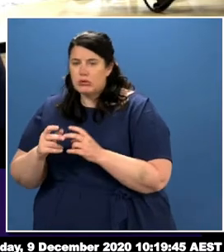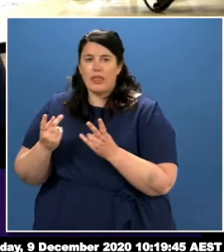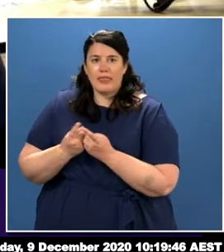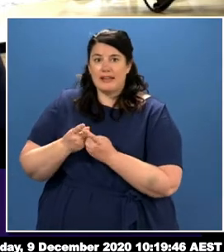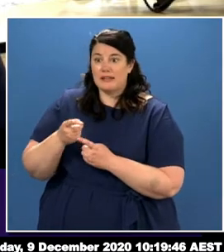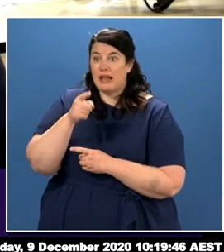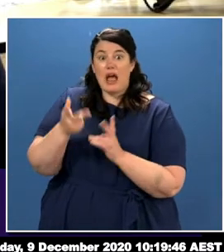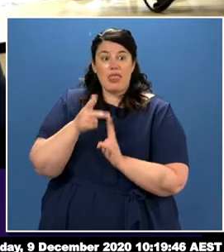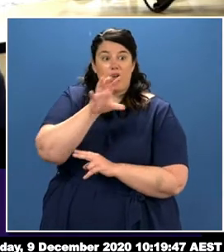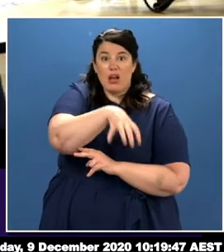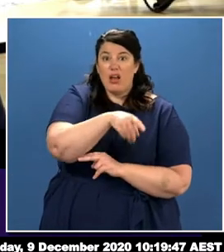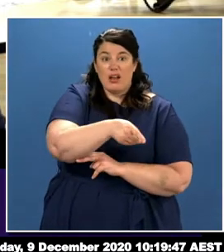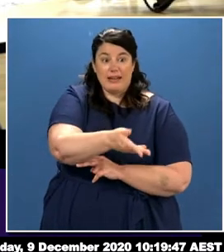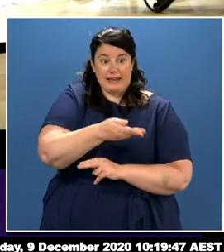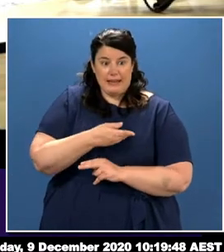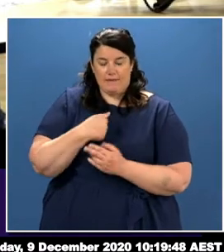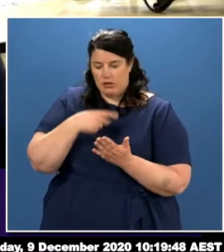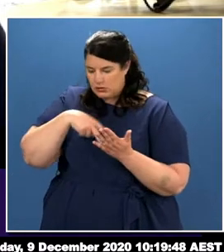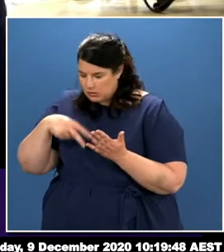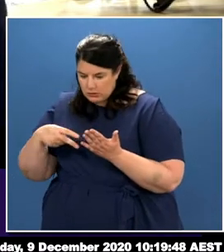parties were giving us.